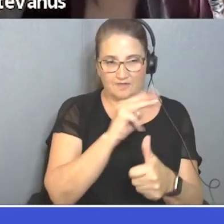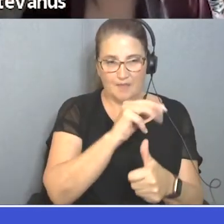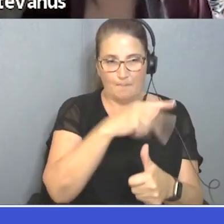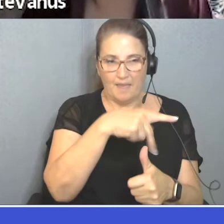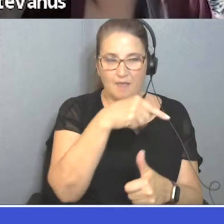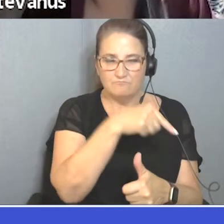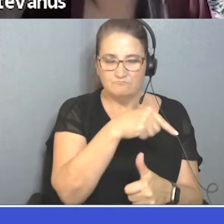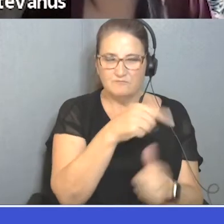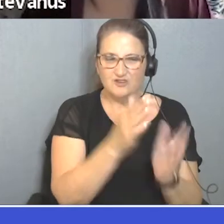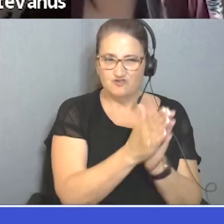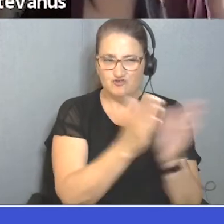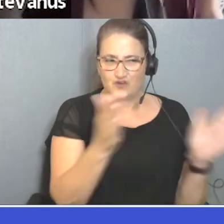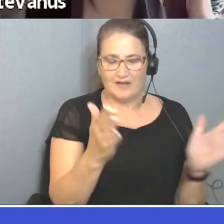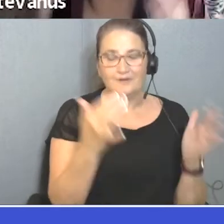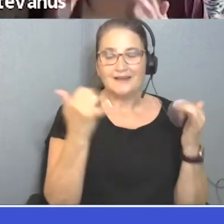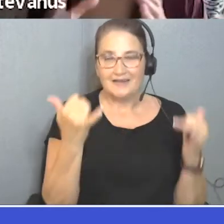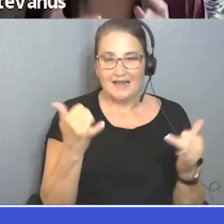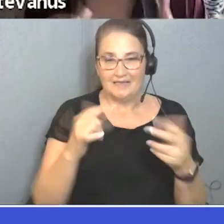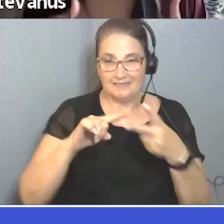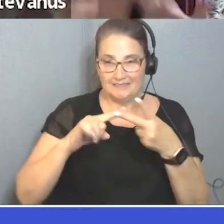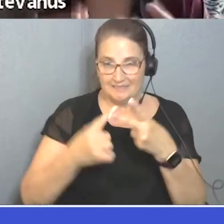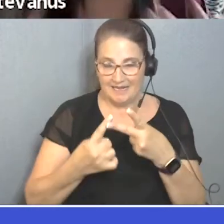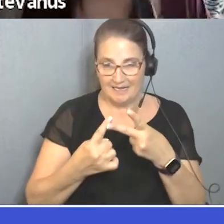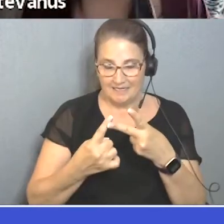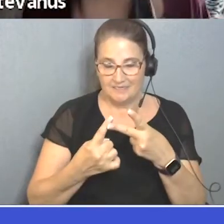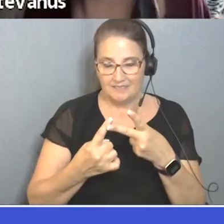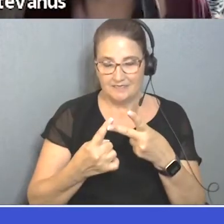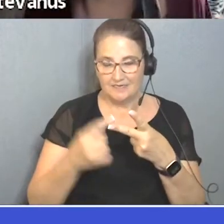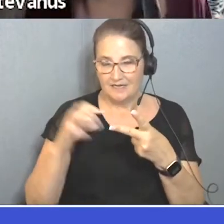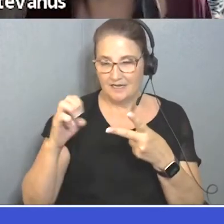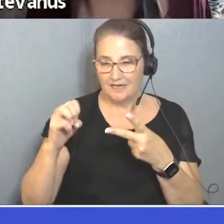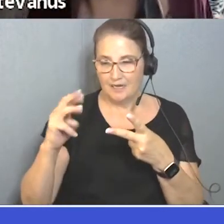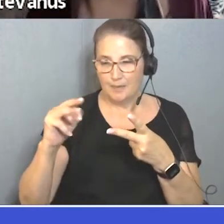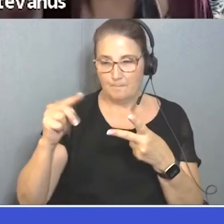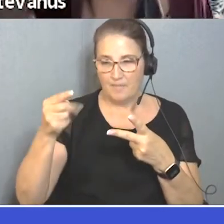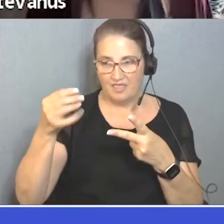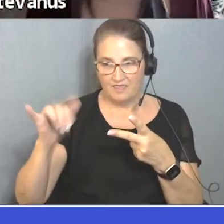map round we did was pretty general. We're now going to do another version,